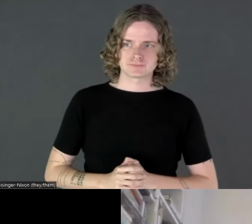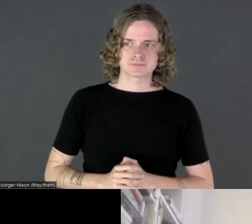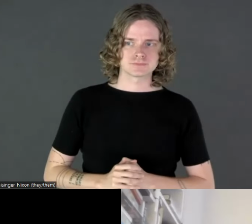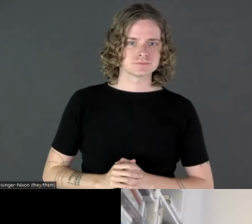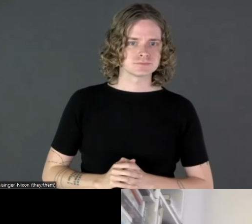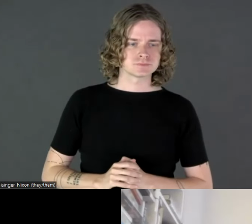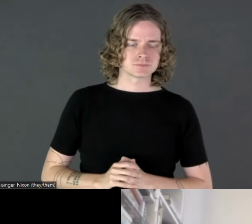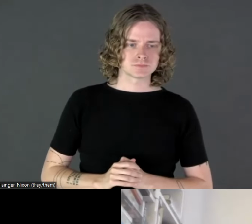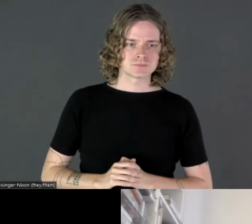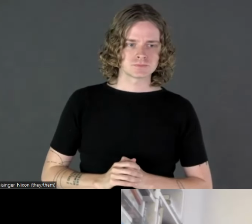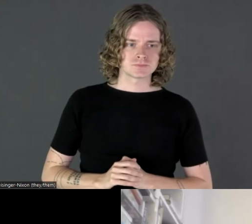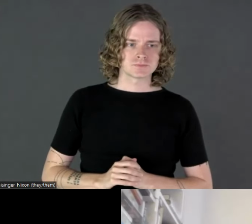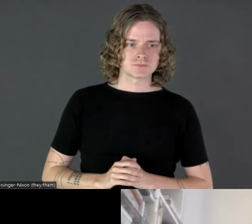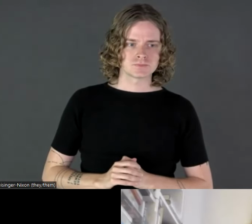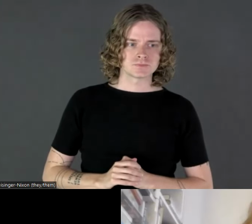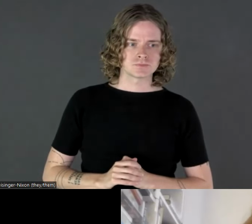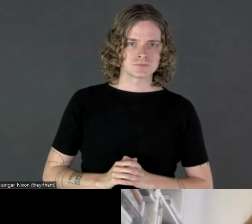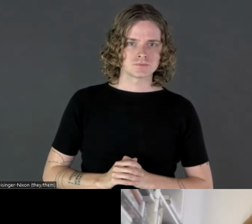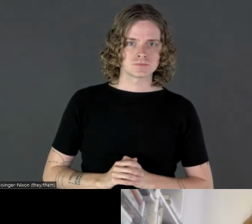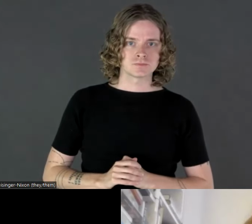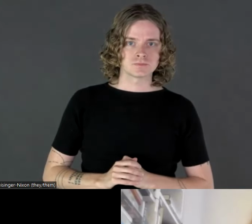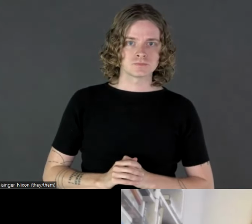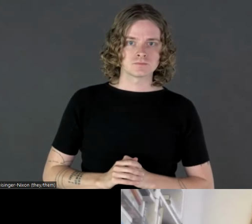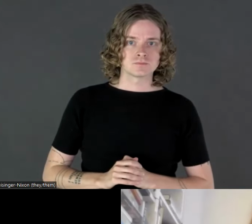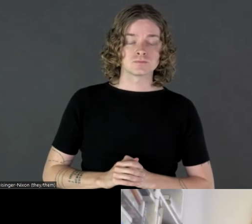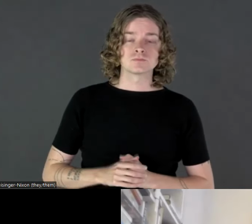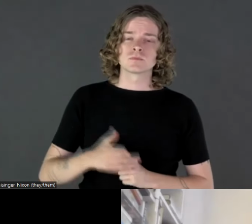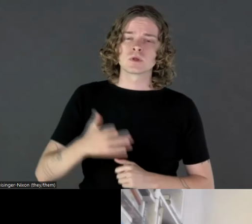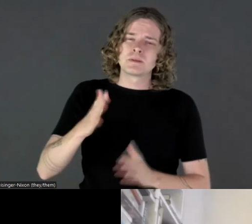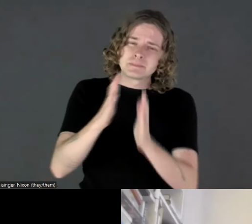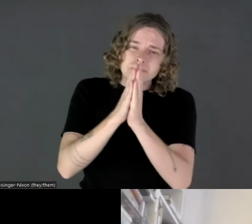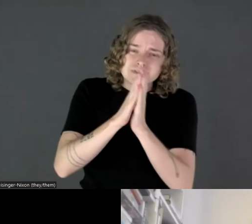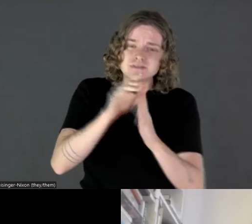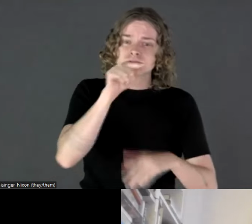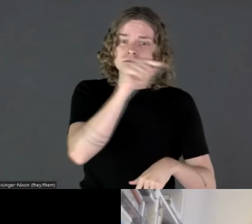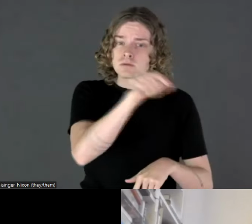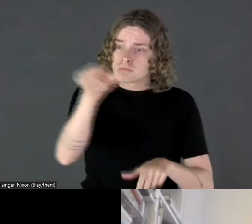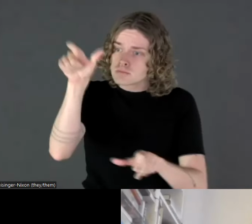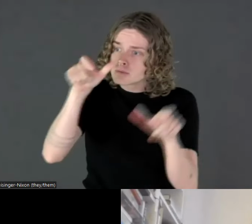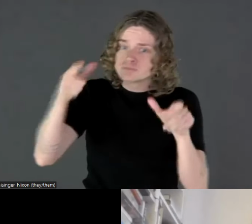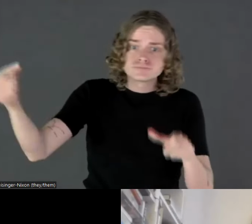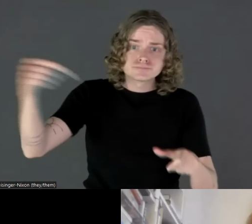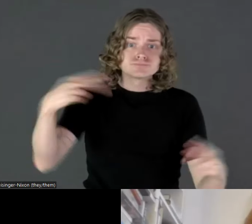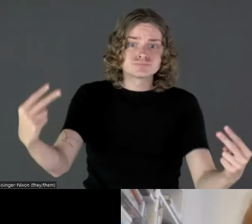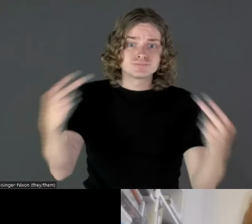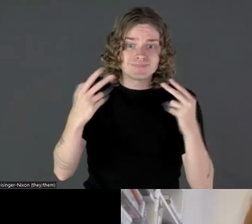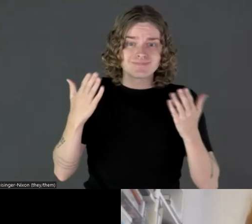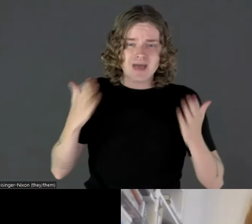participants to go through the materials. The link is in the chat box. You will see